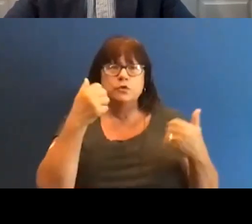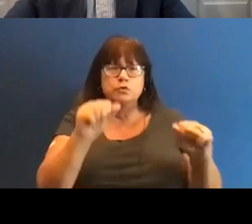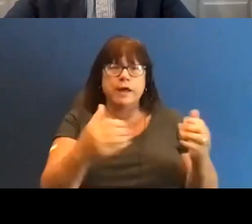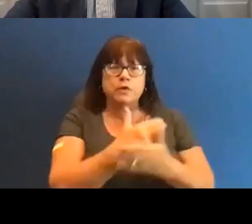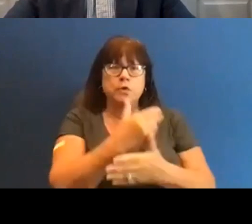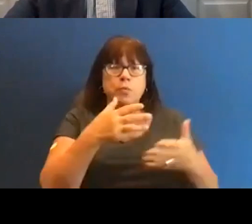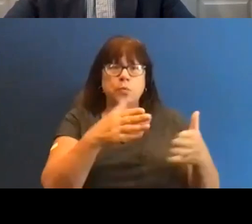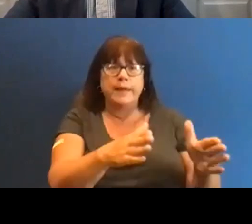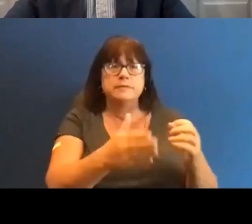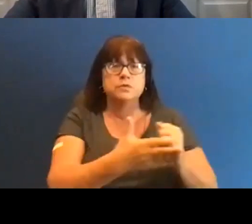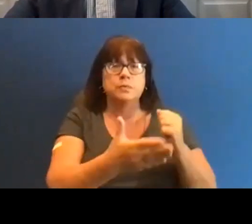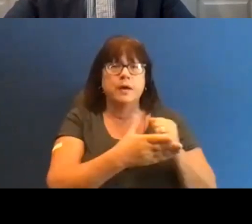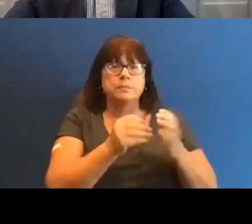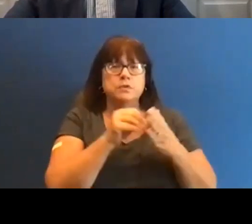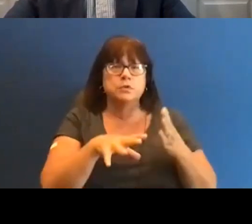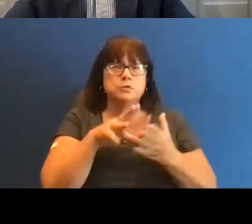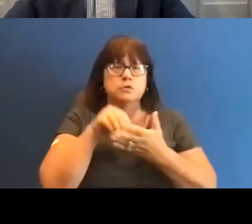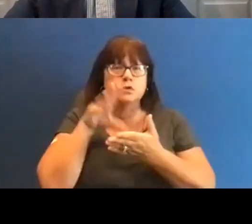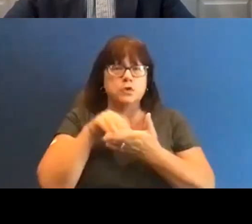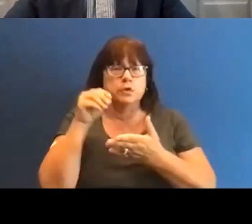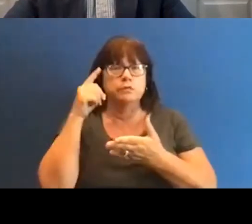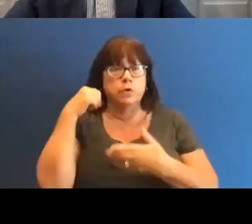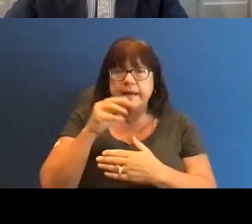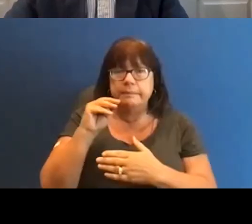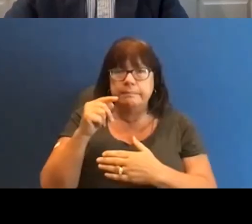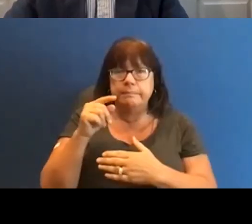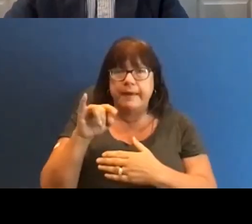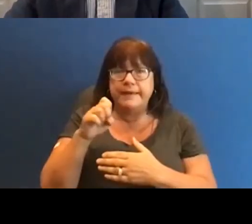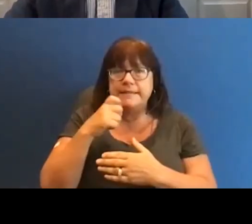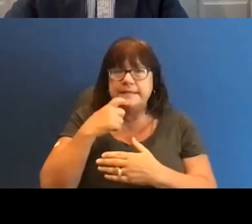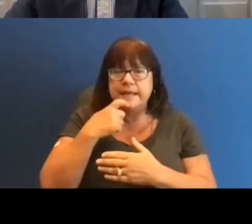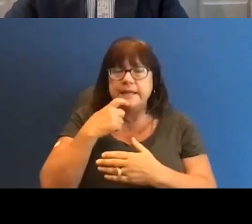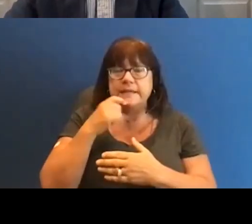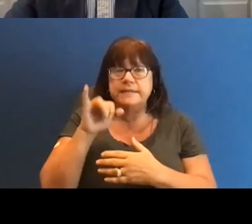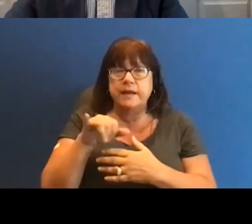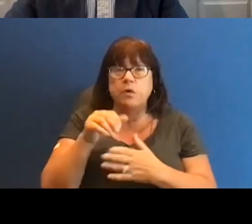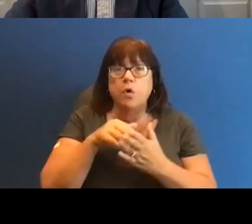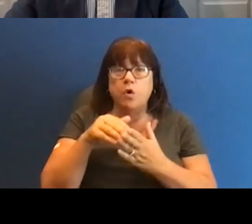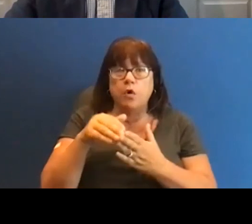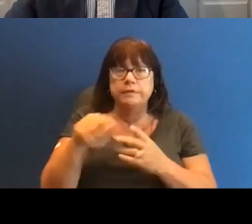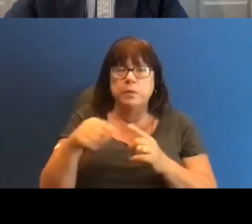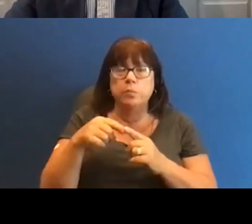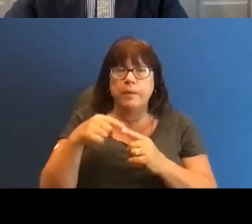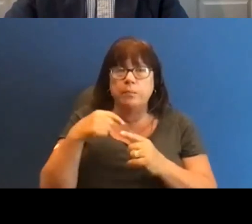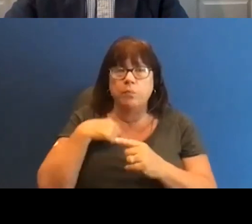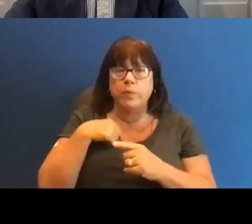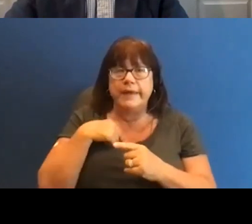students learn and us to grow. We often when we're face to face we hear students say to each other,